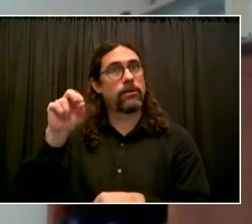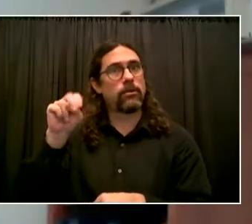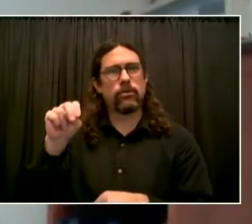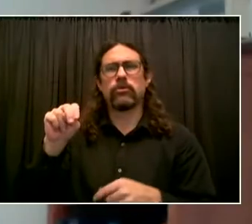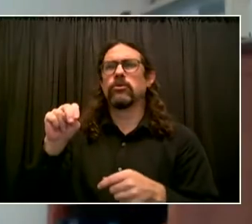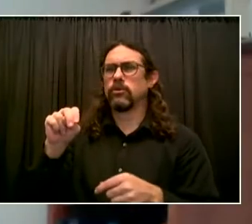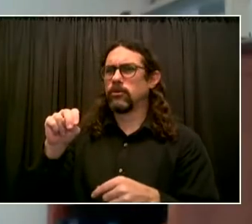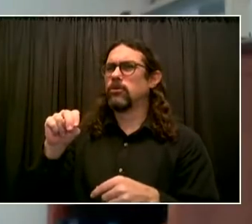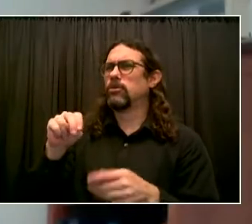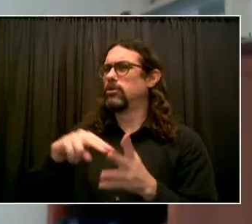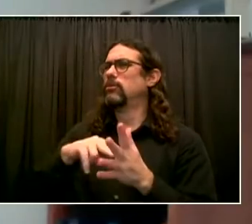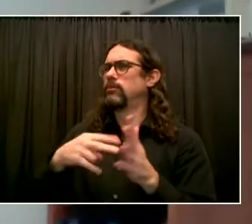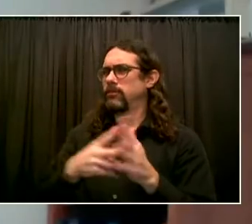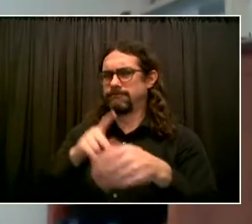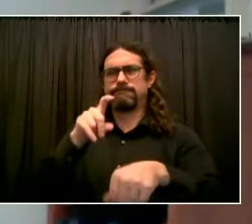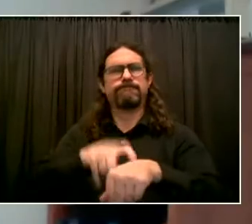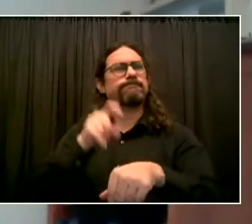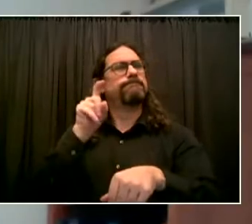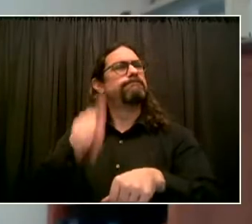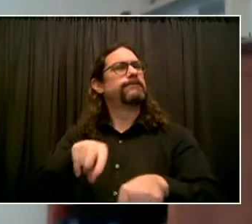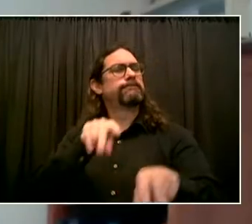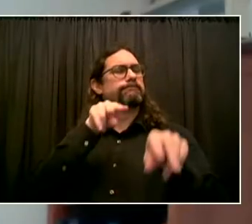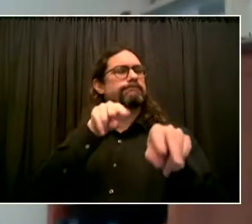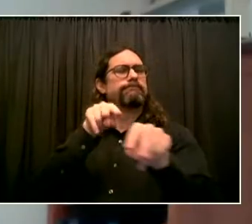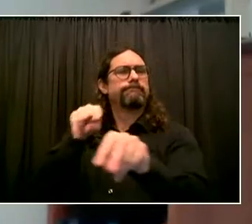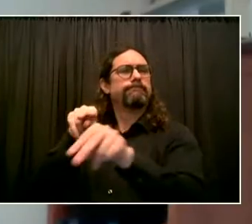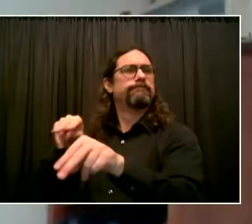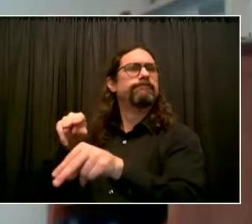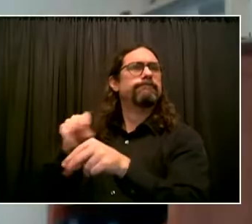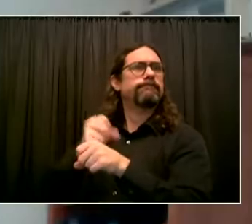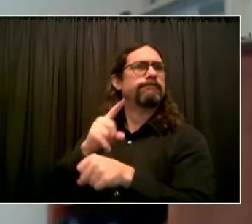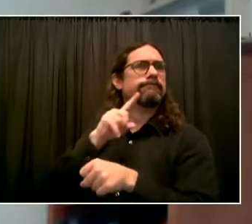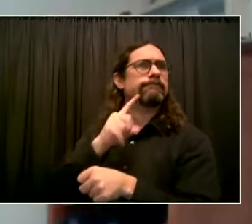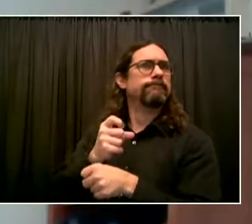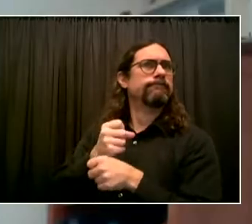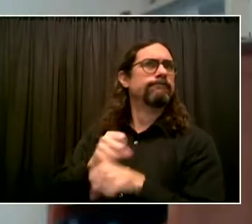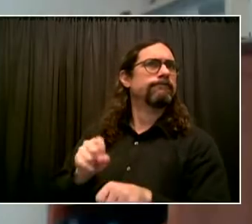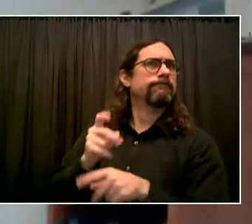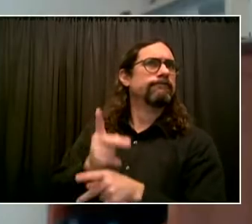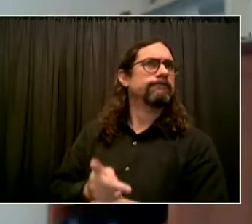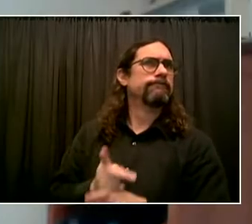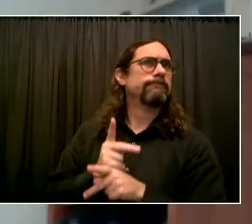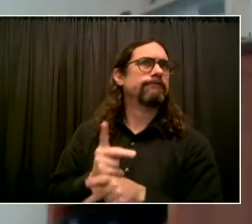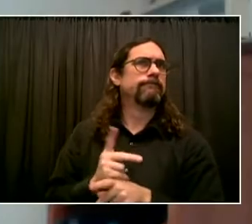THREAT EVEN IF IT IS NOT THAT SEVERE. NOT NECESSARILY TO US BUT AS HAS BEEN SAID, TO IMMUNOCOMPROMISED PEOPL OE,LDER